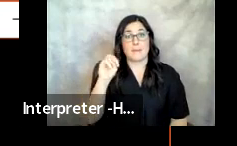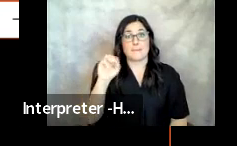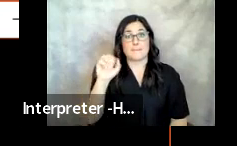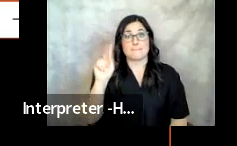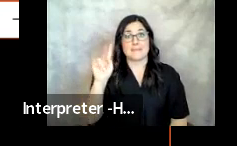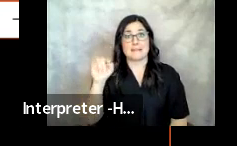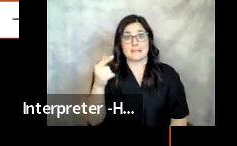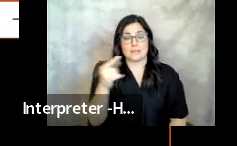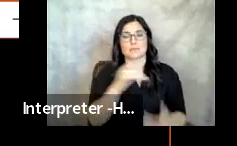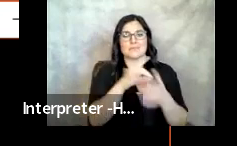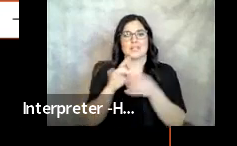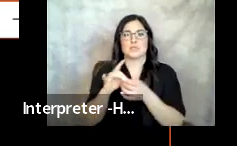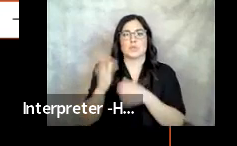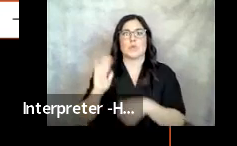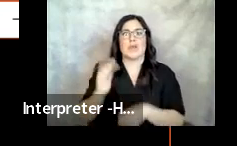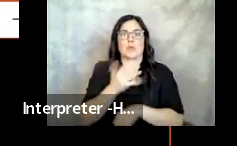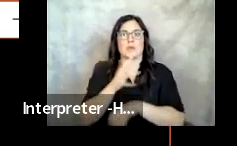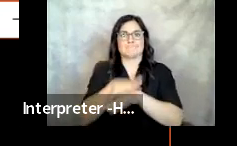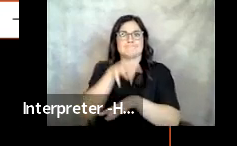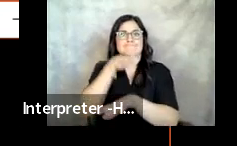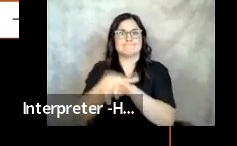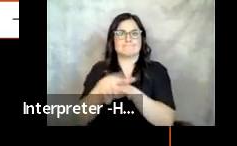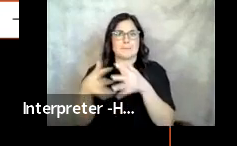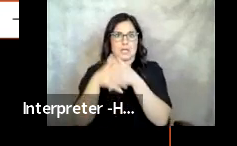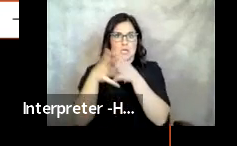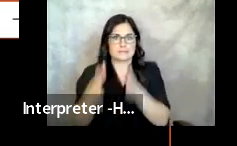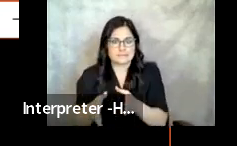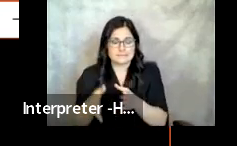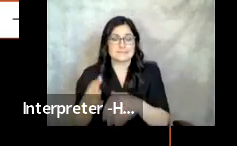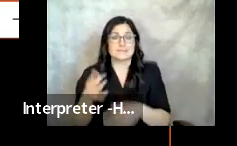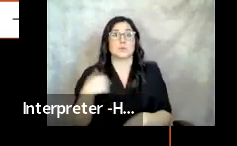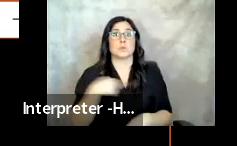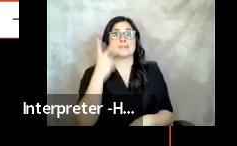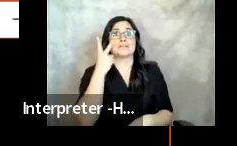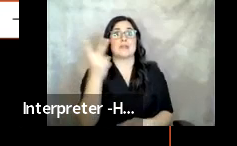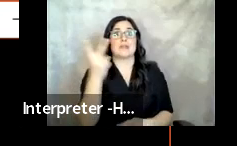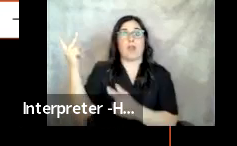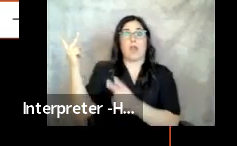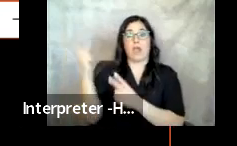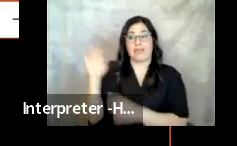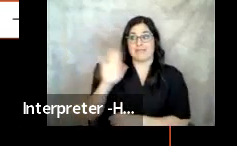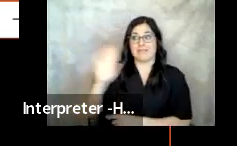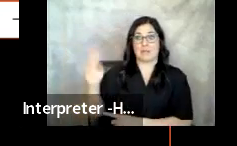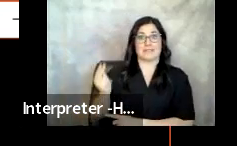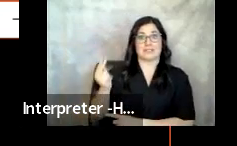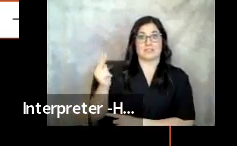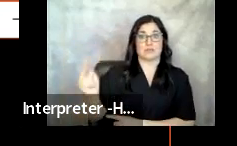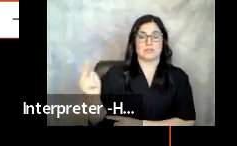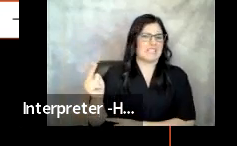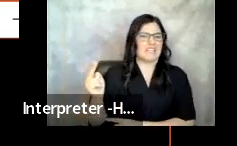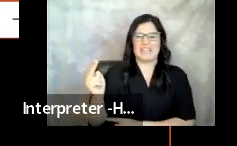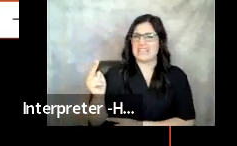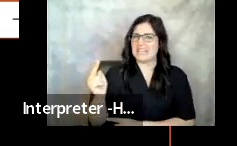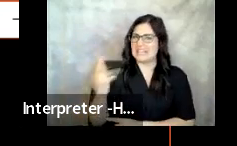As well and the way we memorialize that. History. And I think it's a.